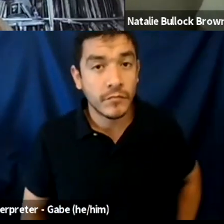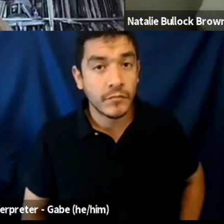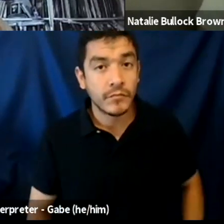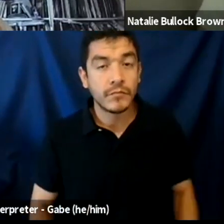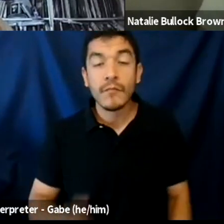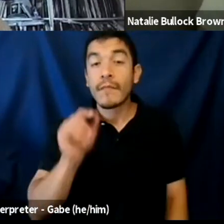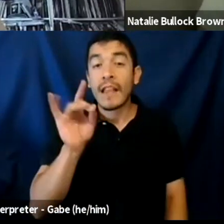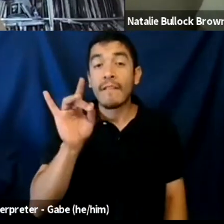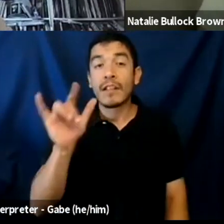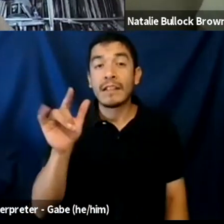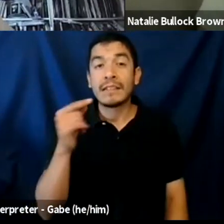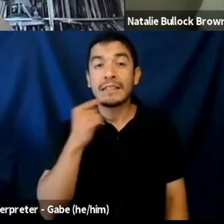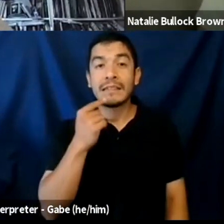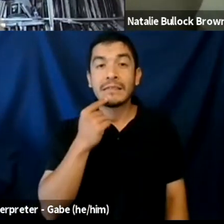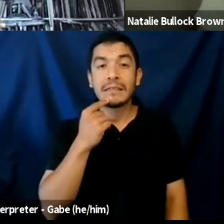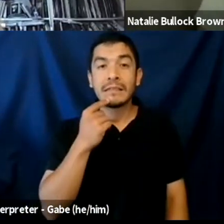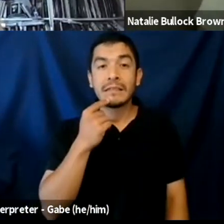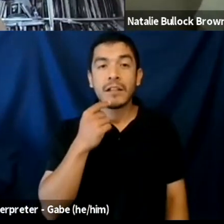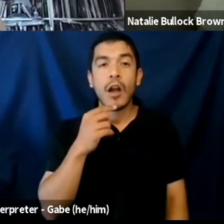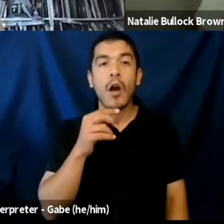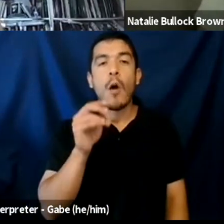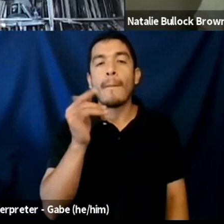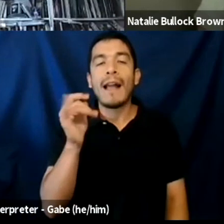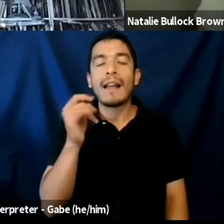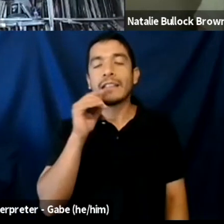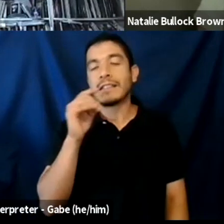Guidelines or personal practices that any of you employ.